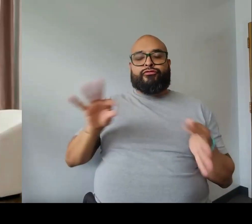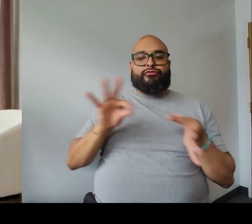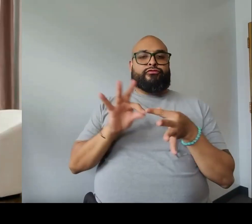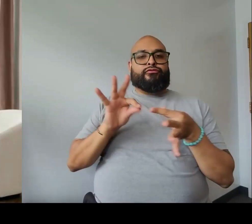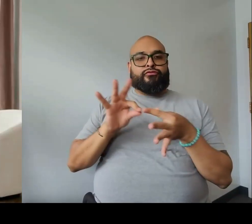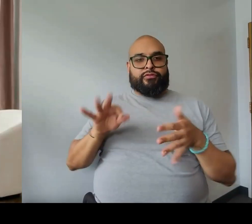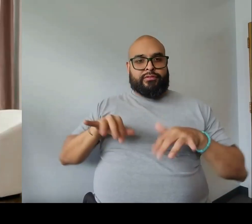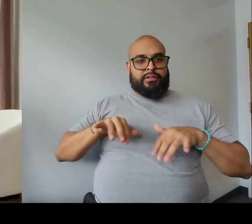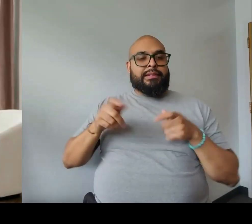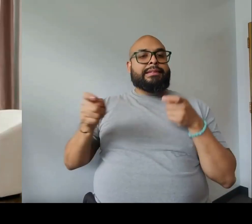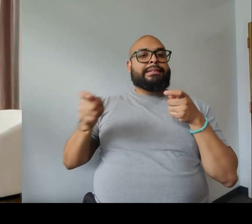dealing with on a daily basis.